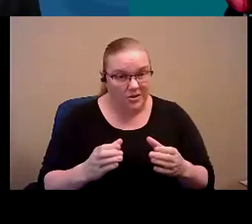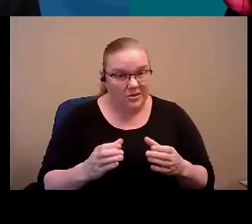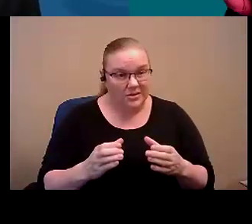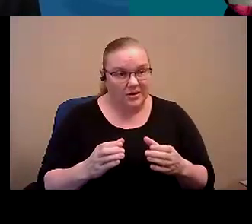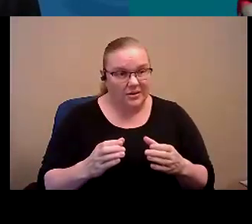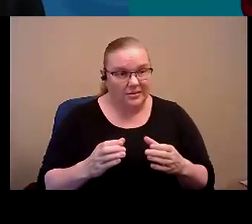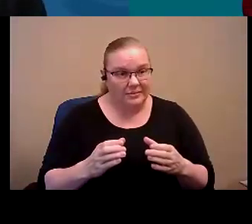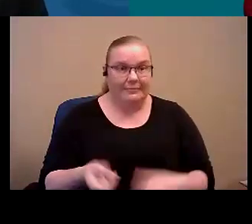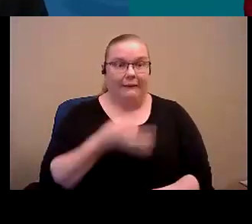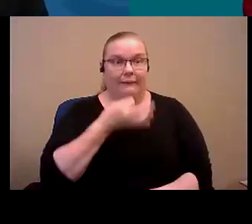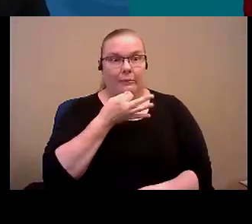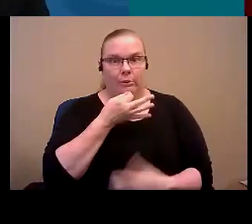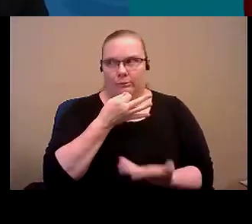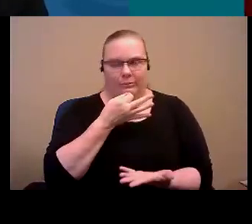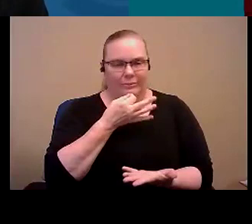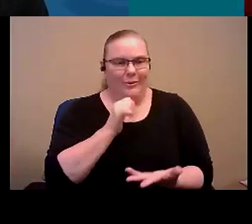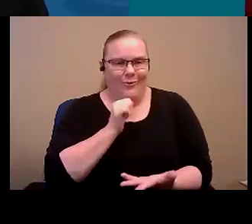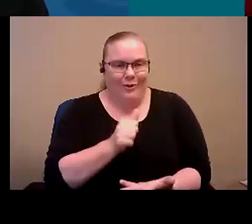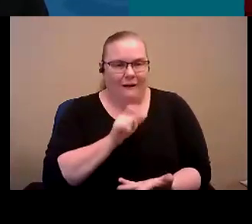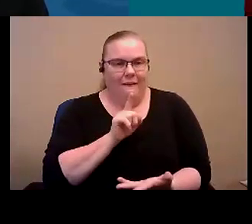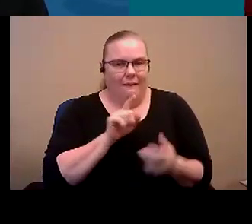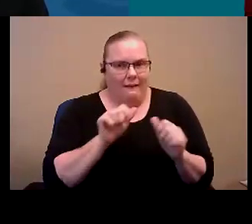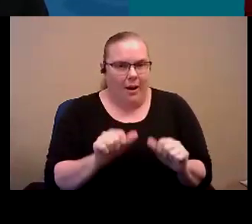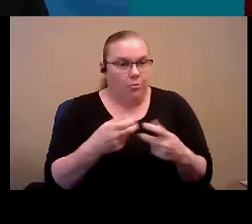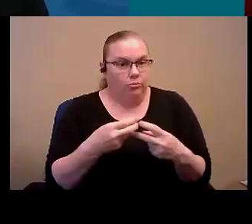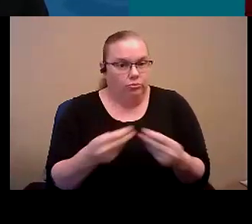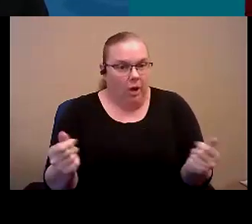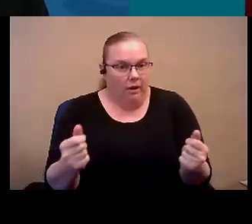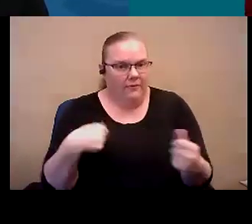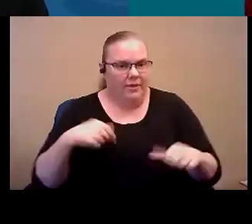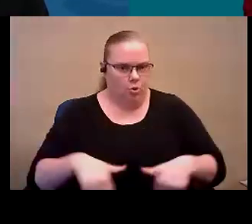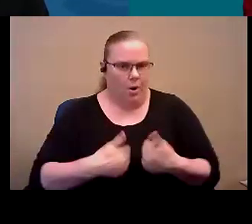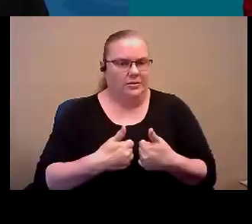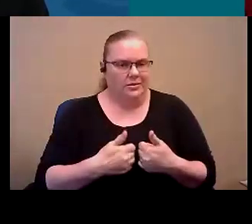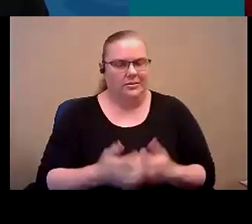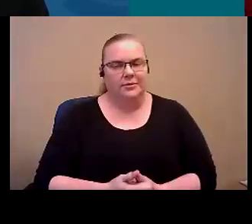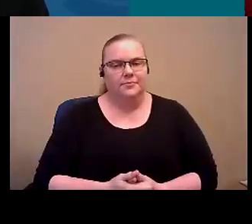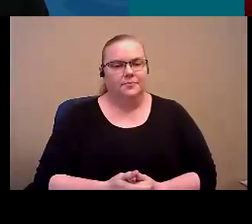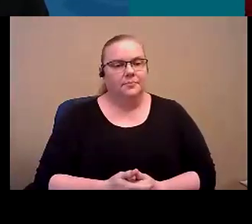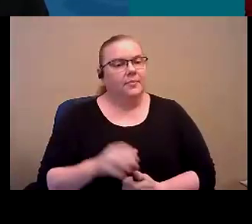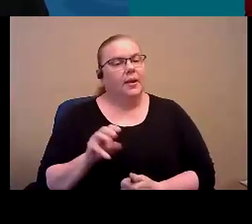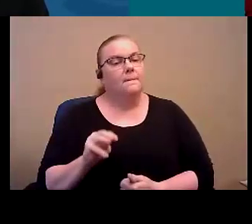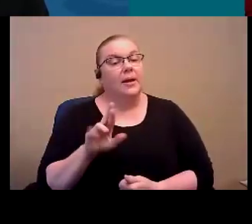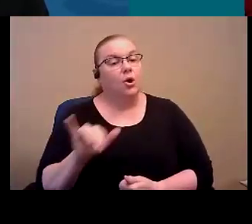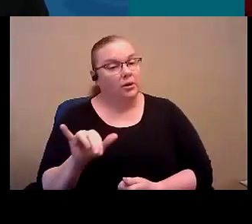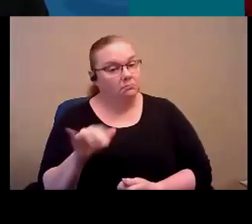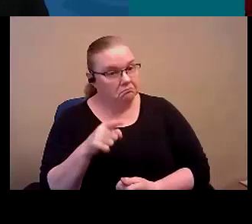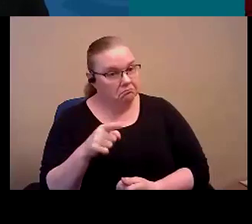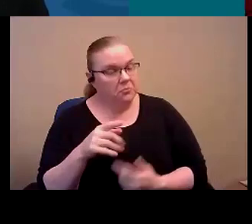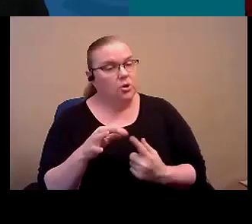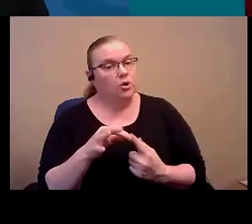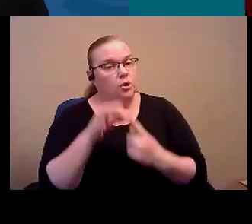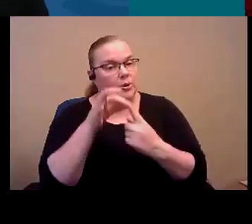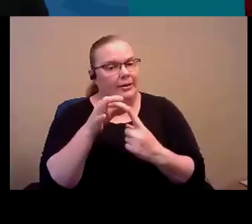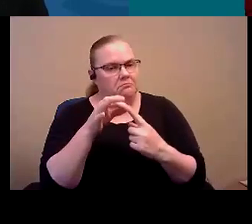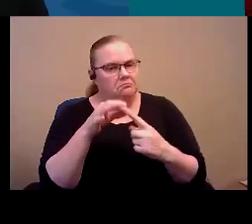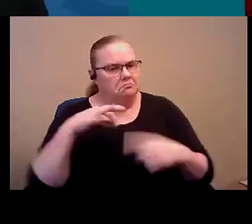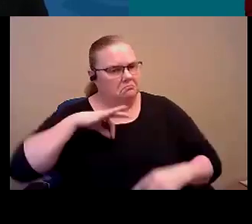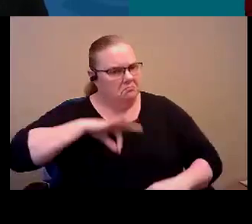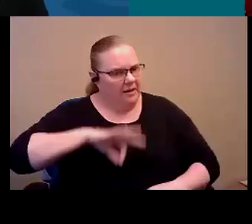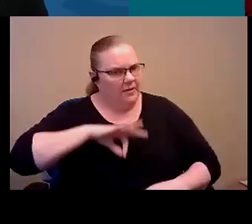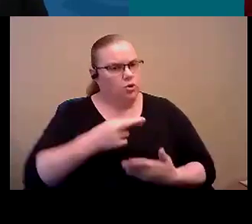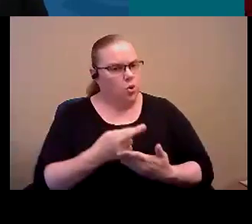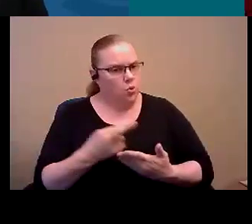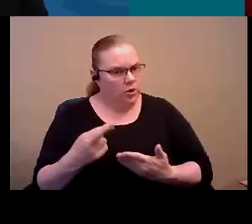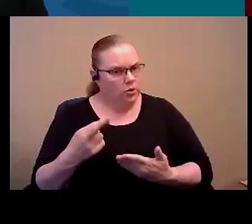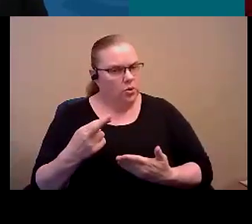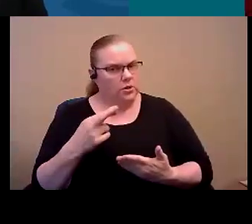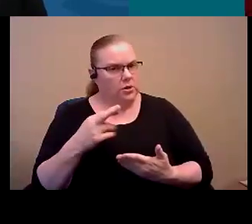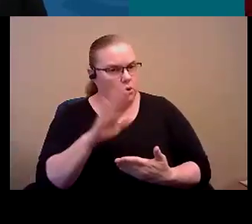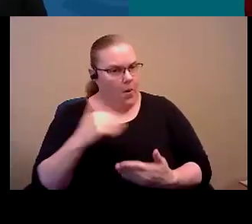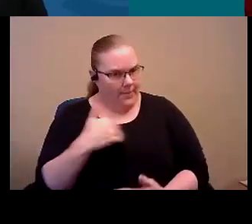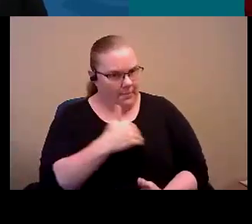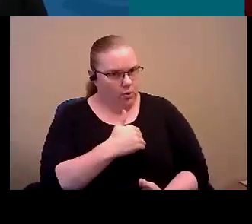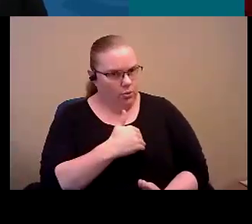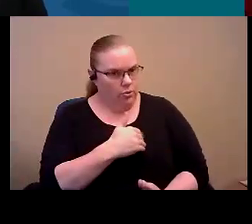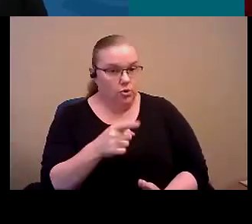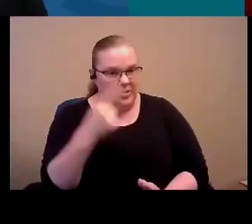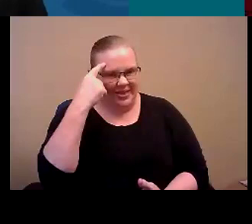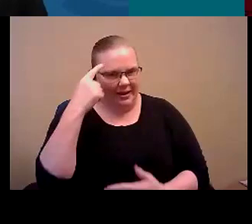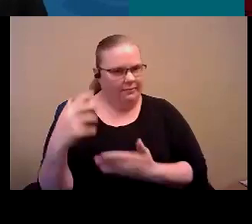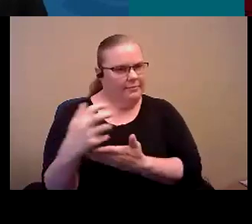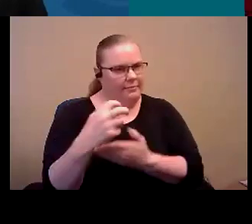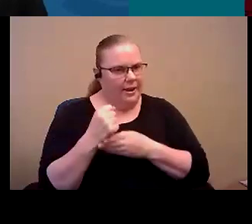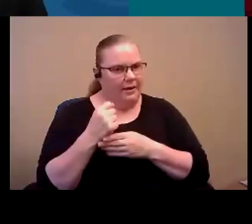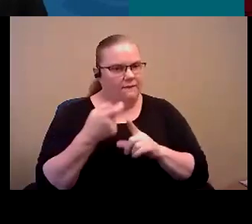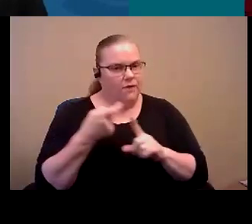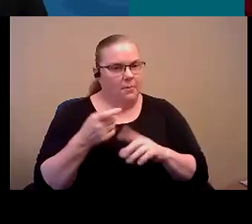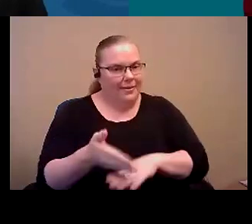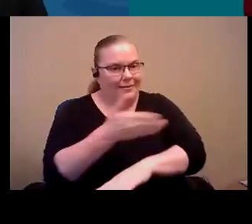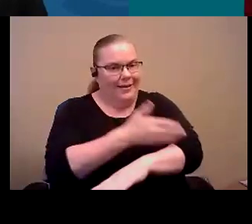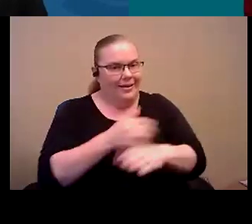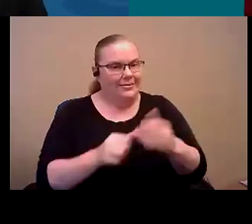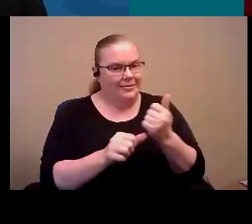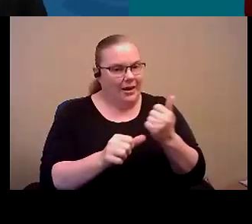experts, we're not gonna be able to solve for this crisis. Mary, what unique benefits or resources will your members, do you think, gain from the enhanced technical assistance through the center?